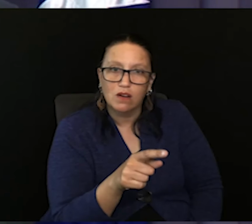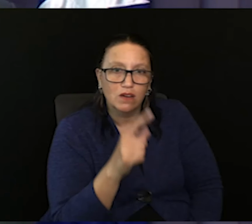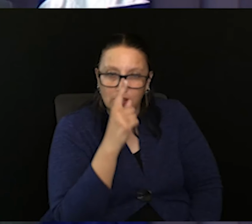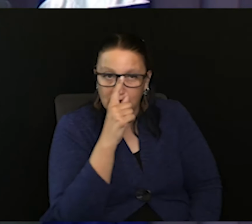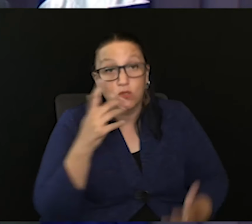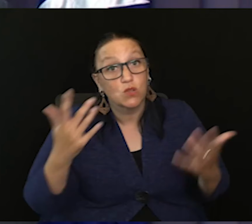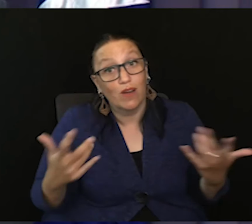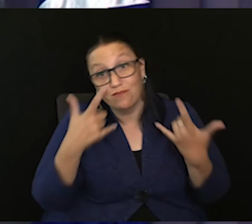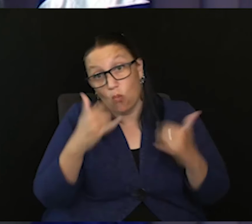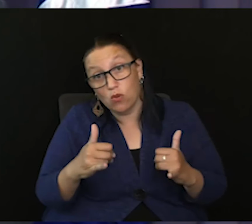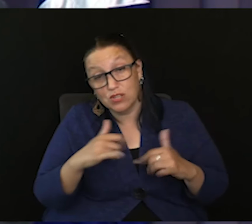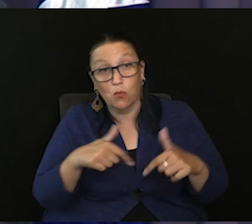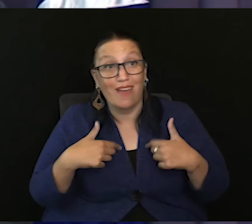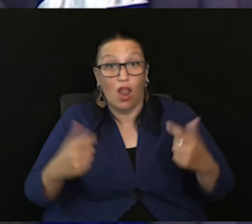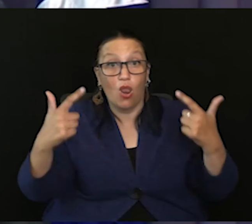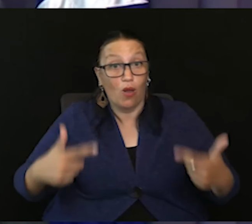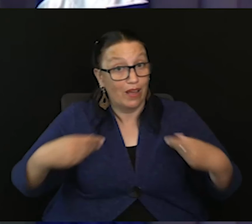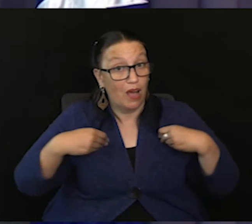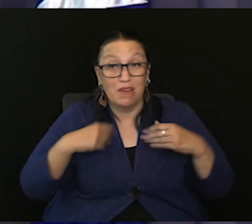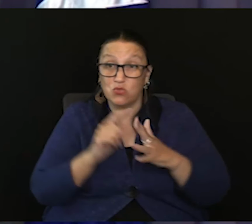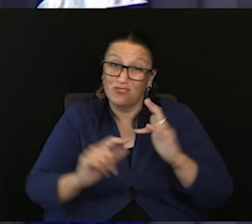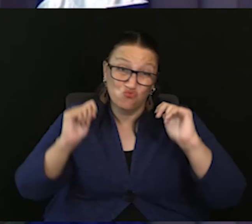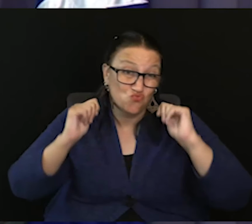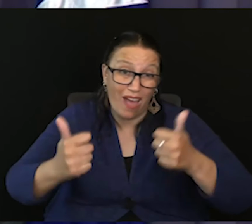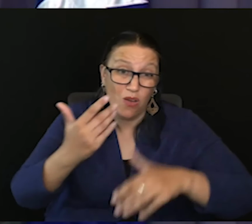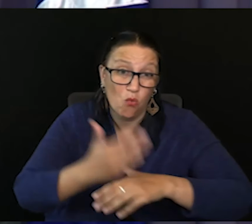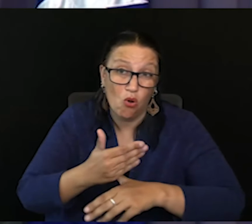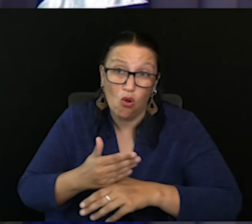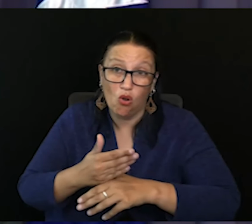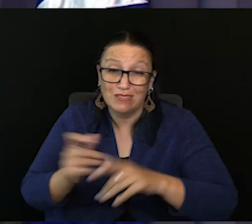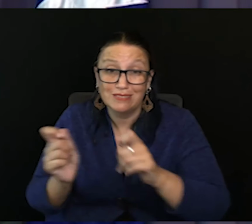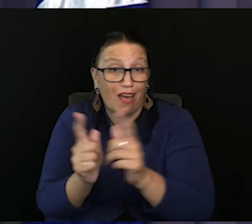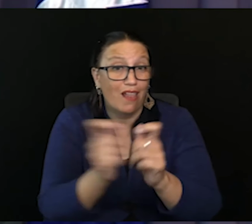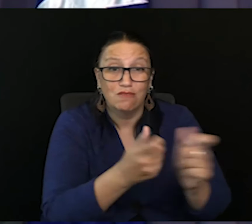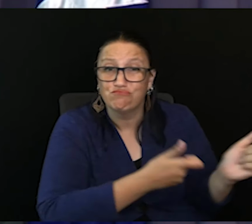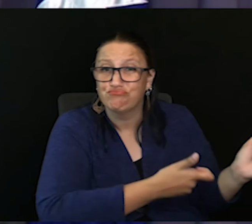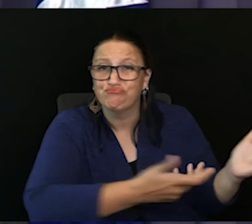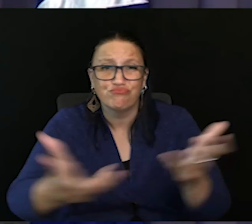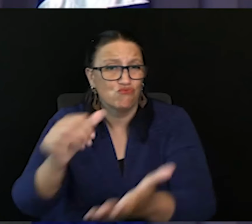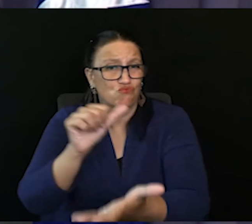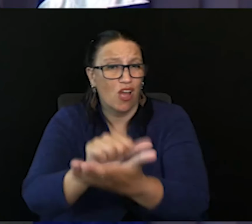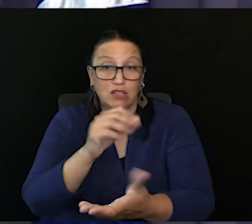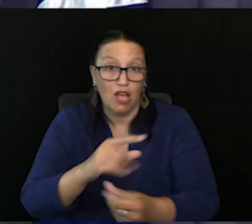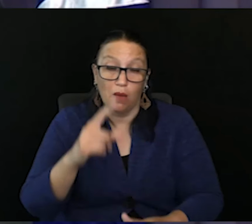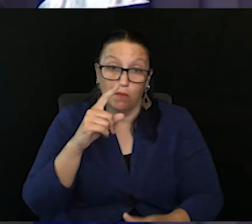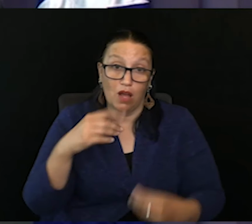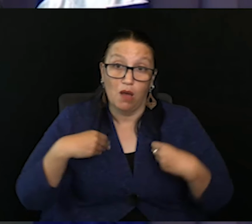So, unfortunately, while we've got a lot of companies doing some really good work getting product out there into the supply chains,